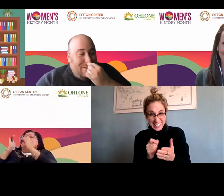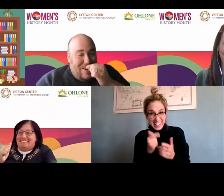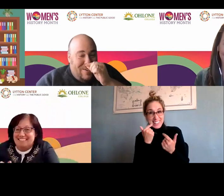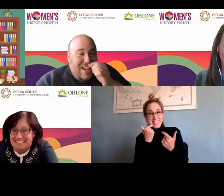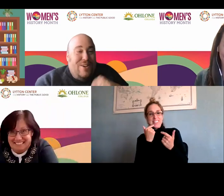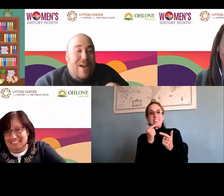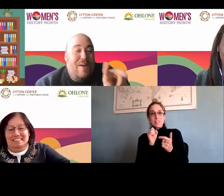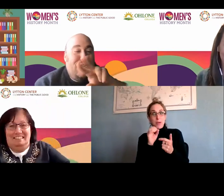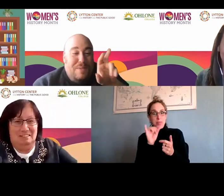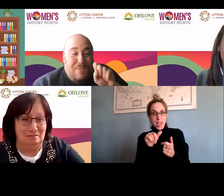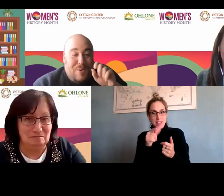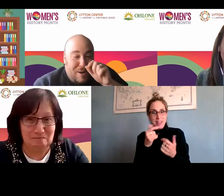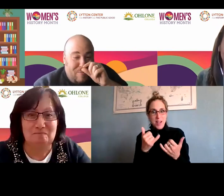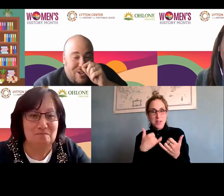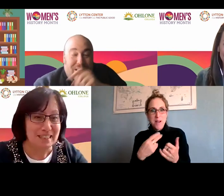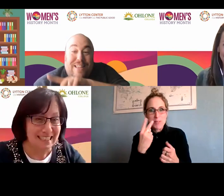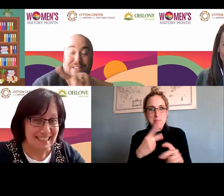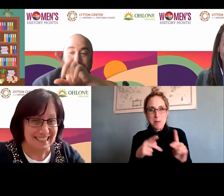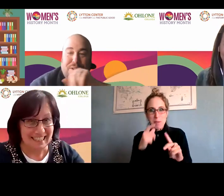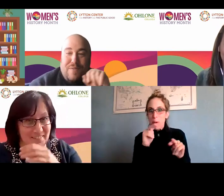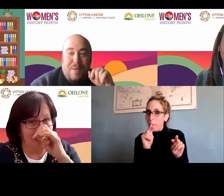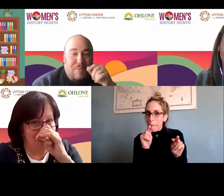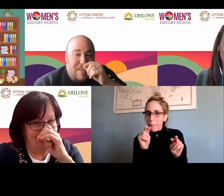Kyle Livie (he/him/his): So, you now have two people are gonna be watching at least actually a few people in the.